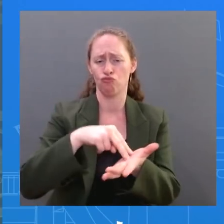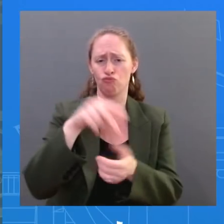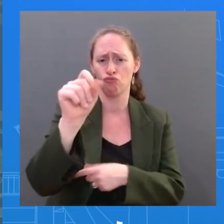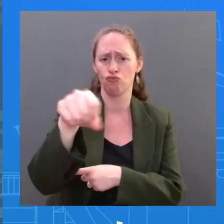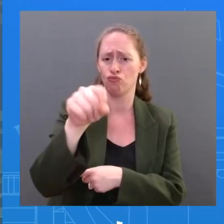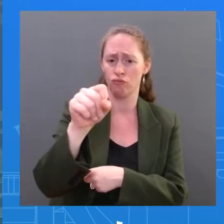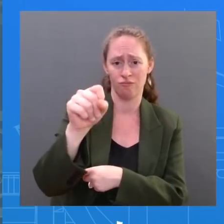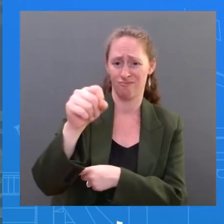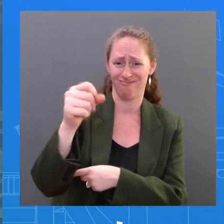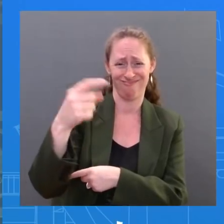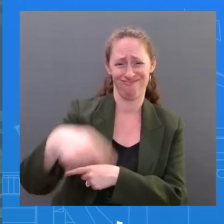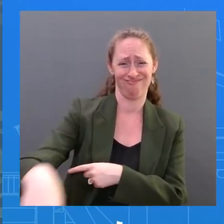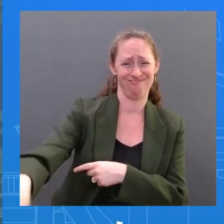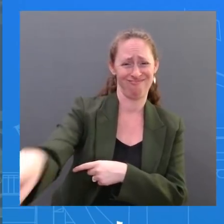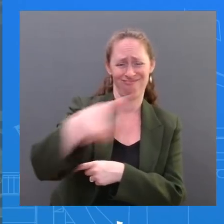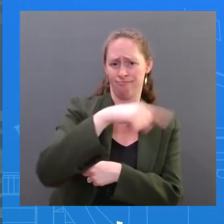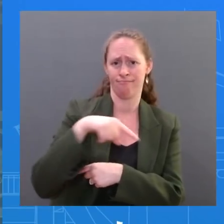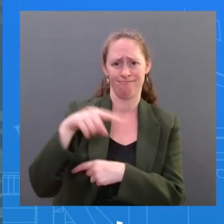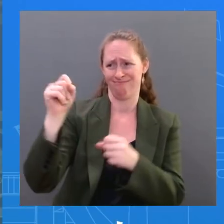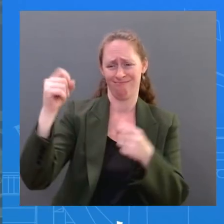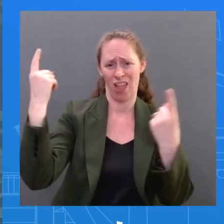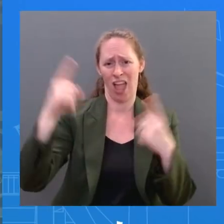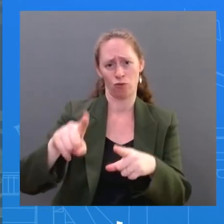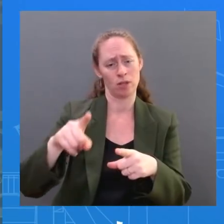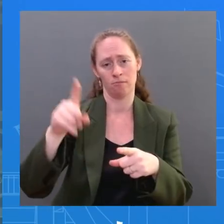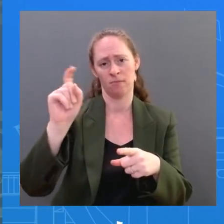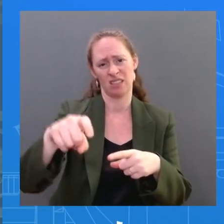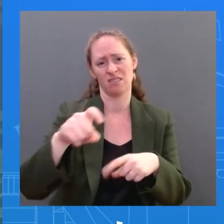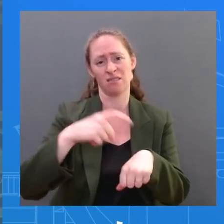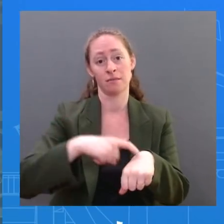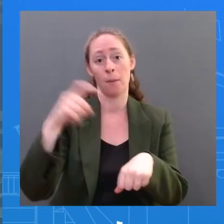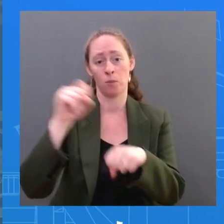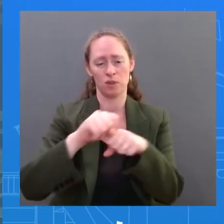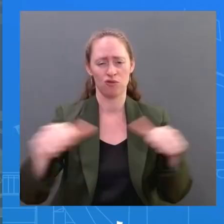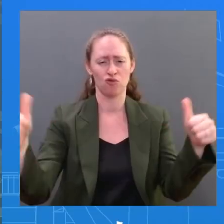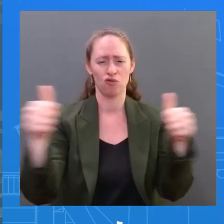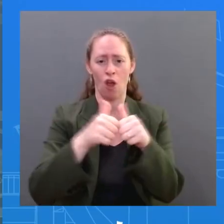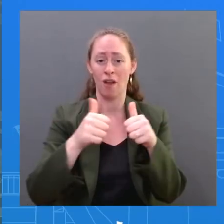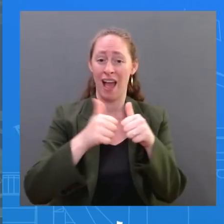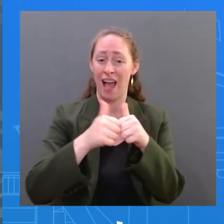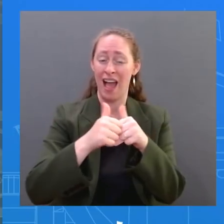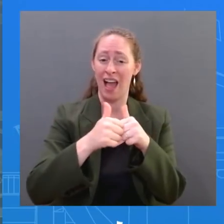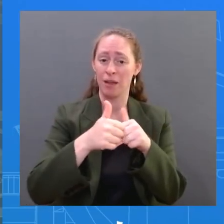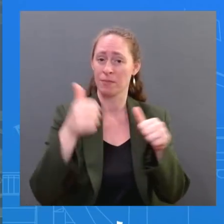And the only way to do that is to make sure that Congress acts. I'm going to -- go ahead.